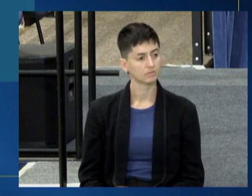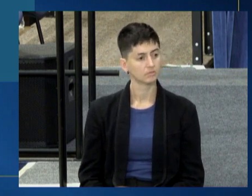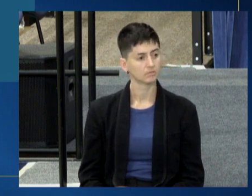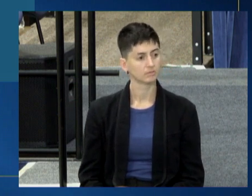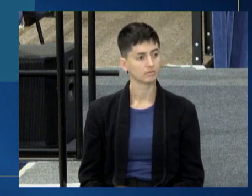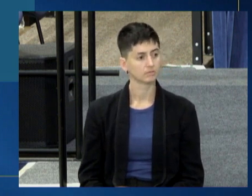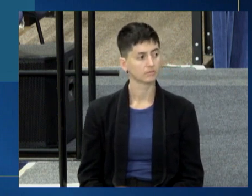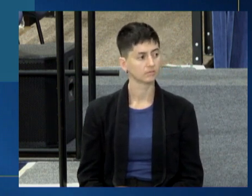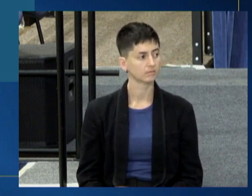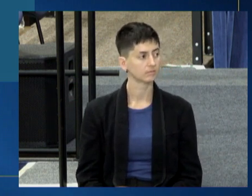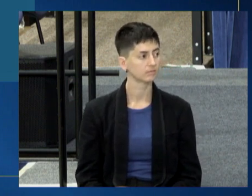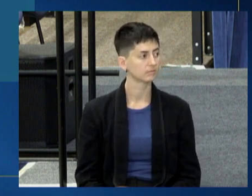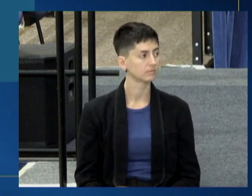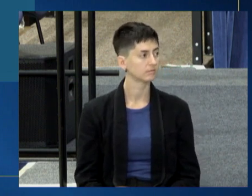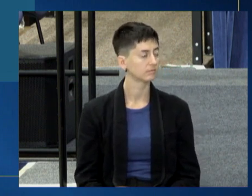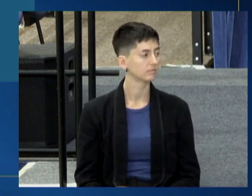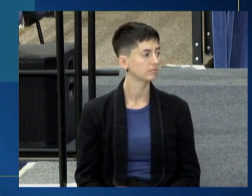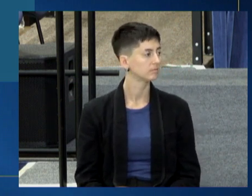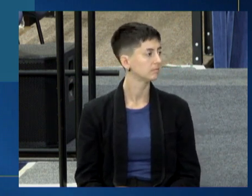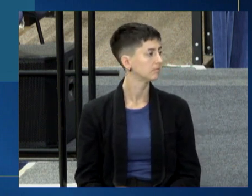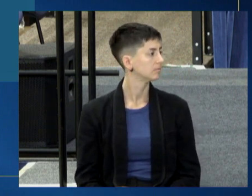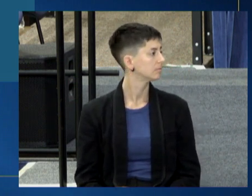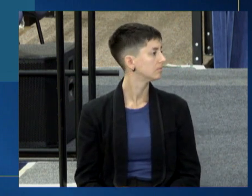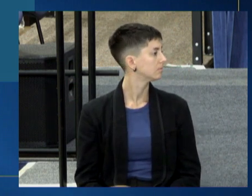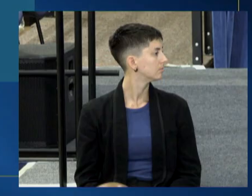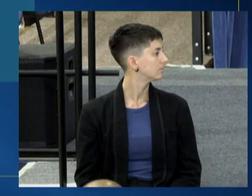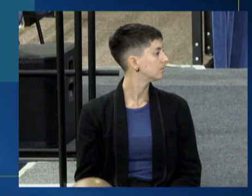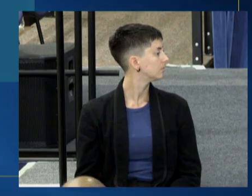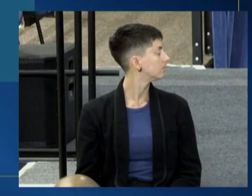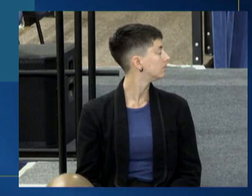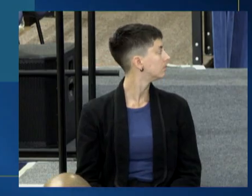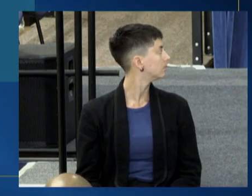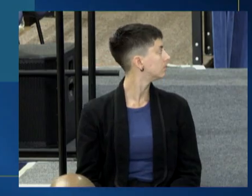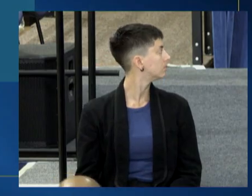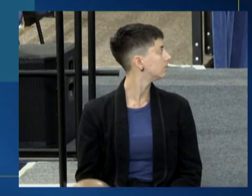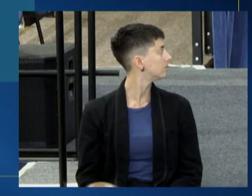to see where the patient is in their care trajectory, and know what treatments they've